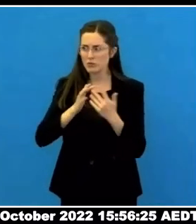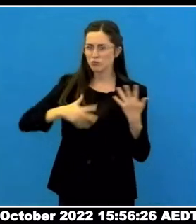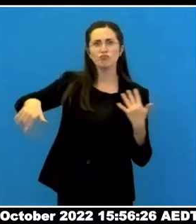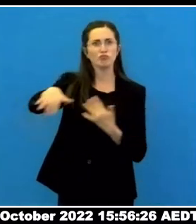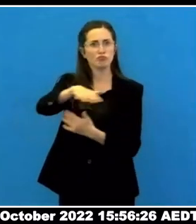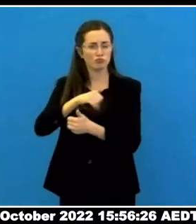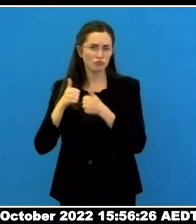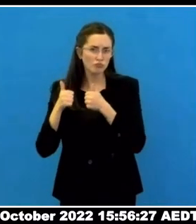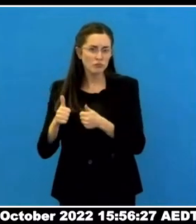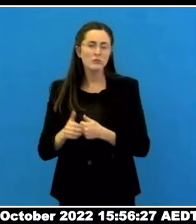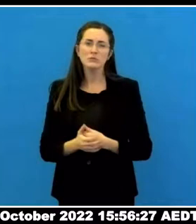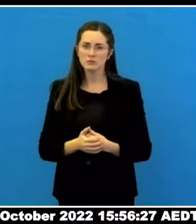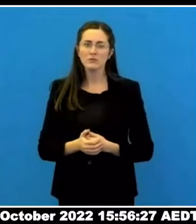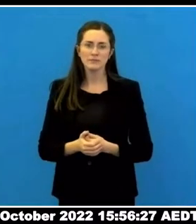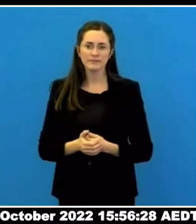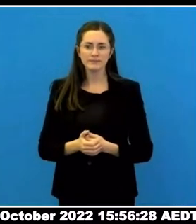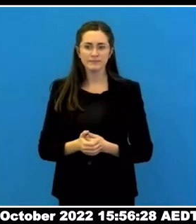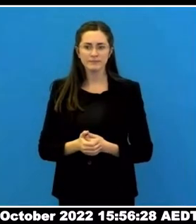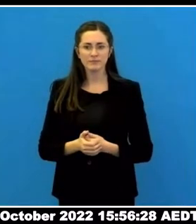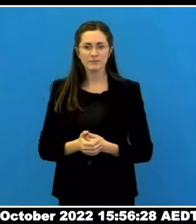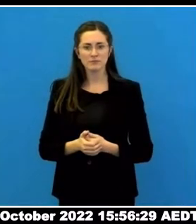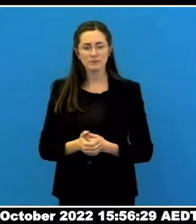So, I decided to share that.